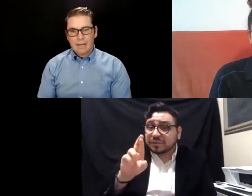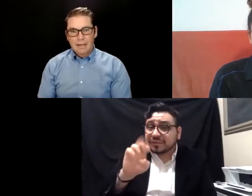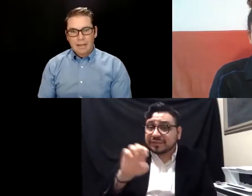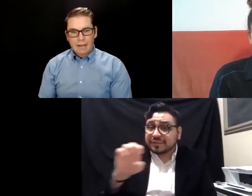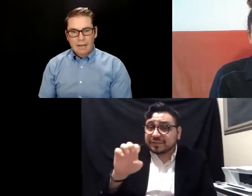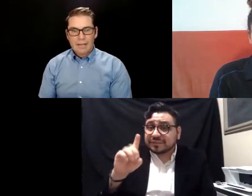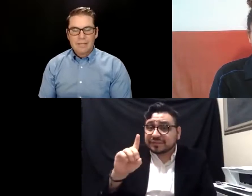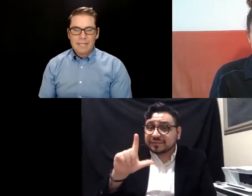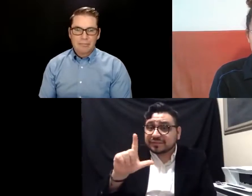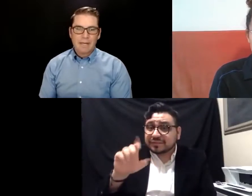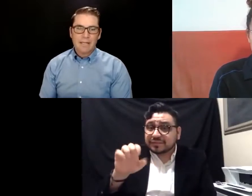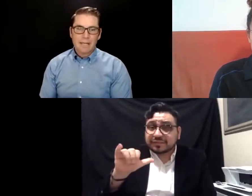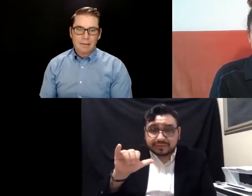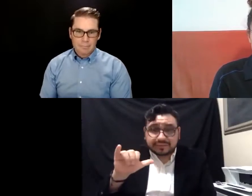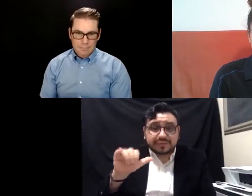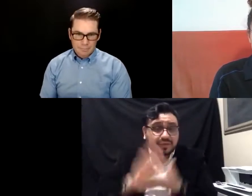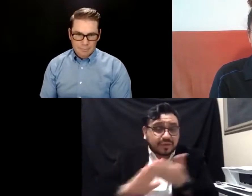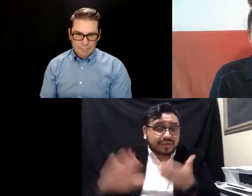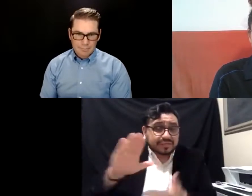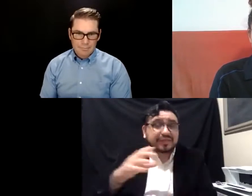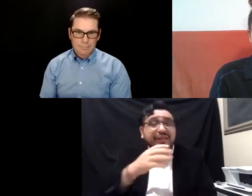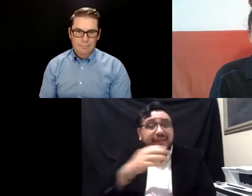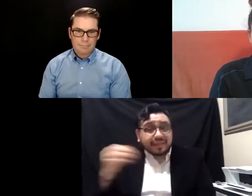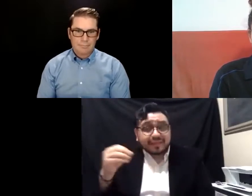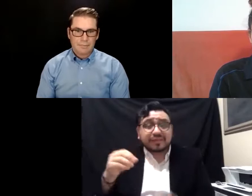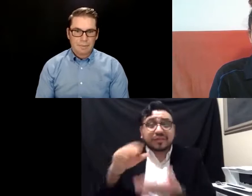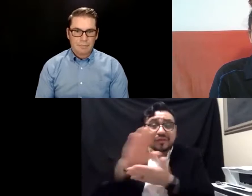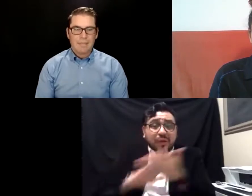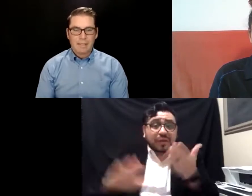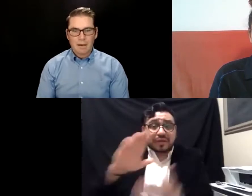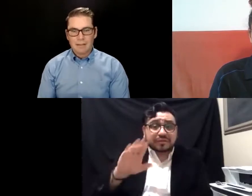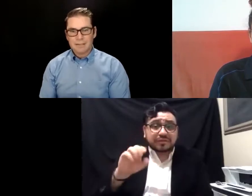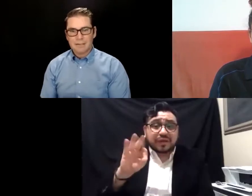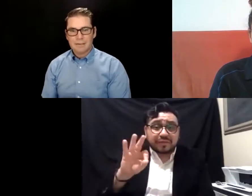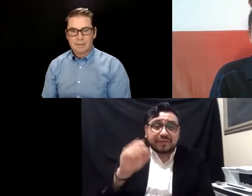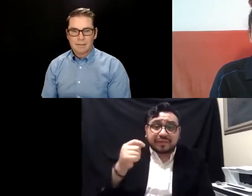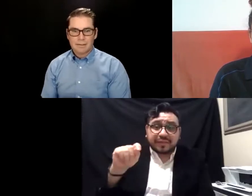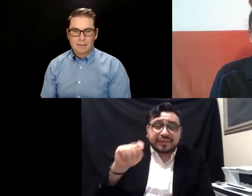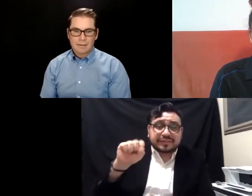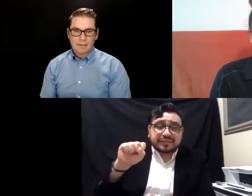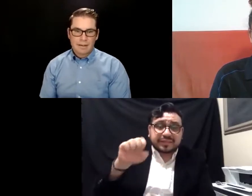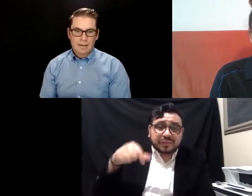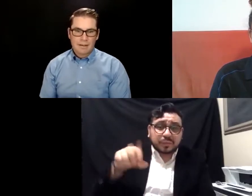I used to teach at Reedley. Reedley college.